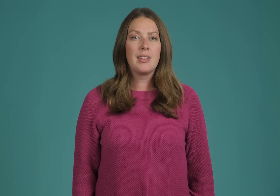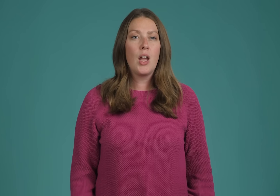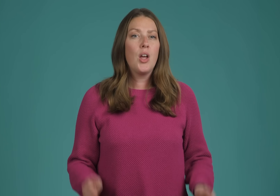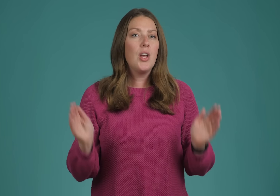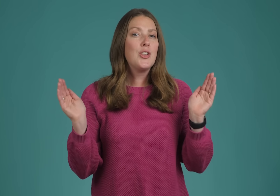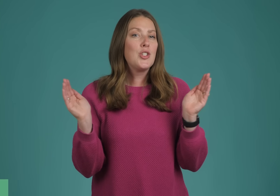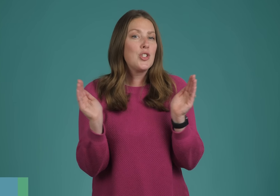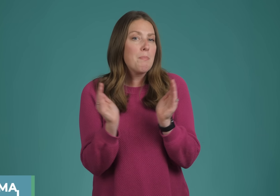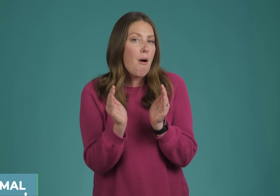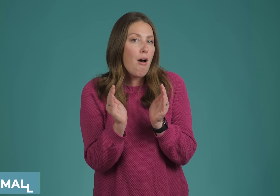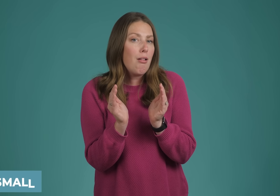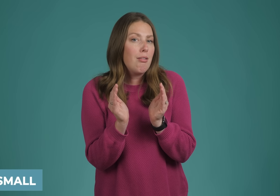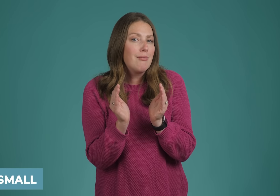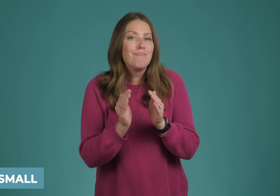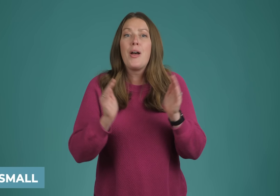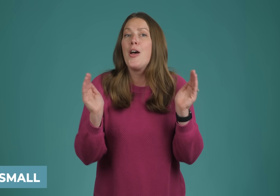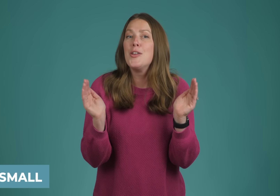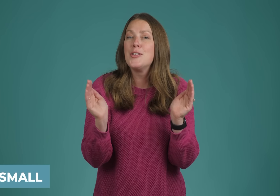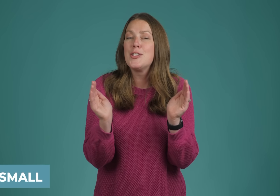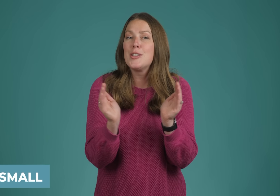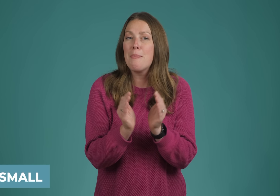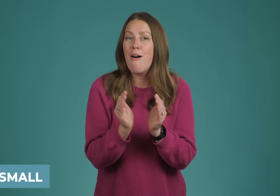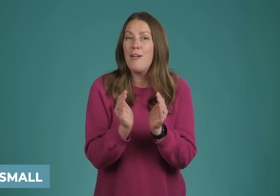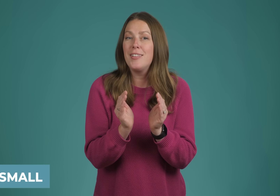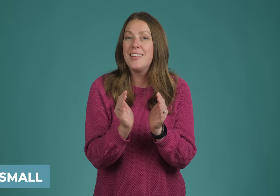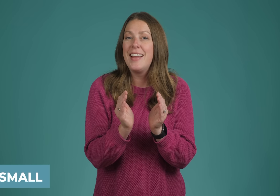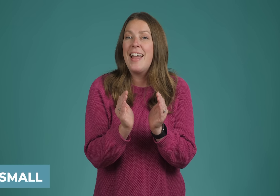small small